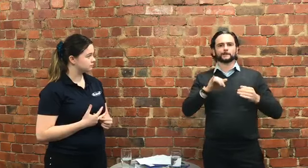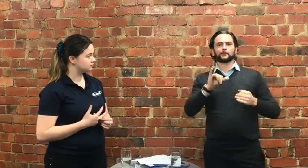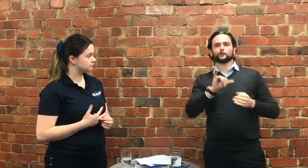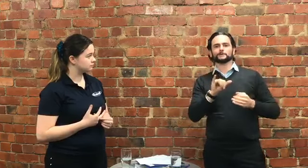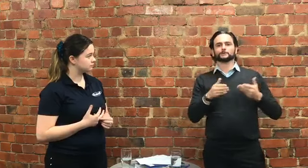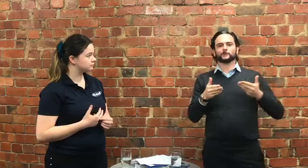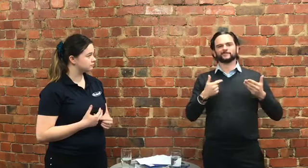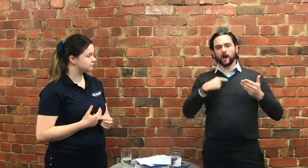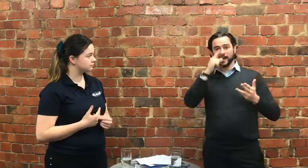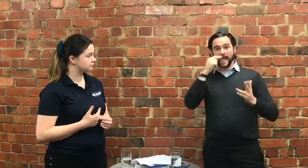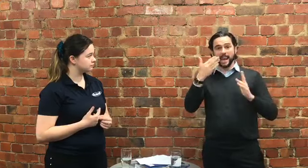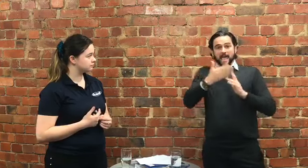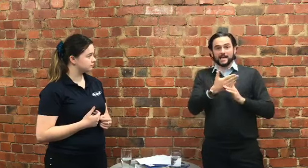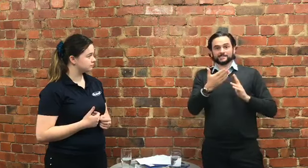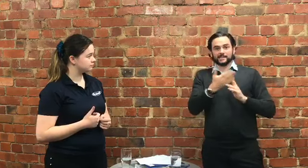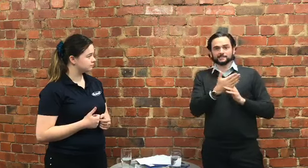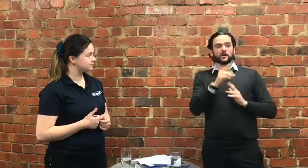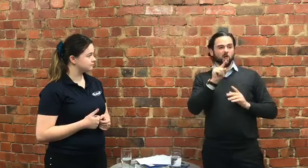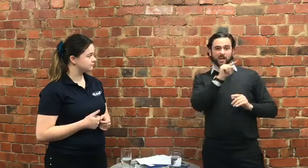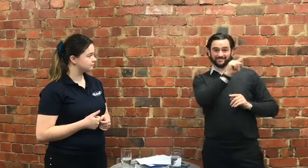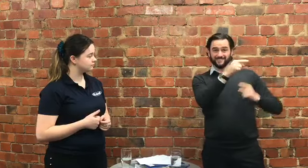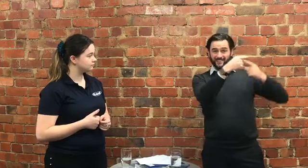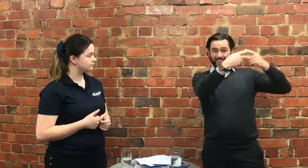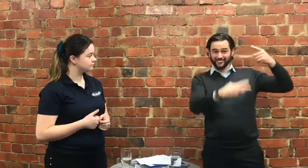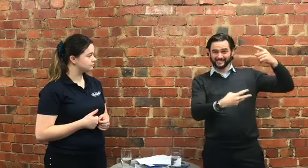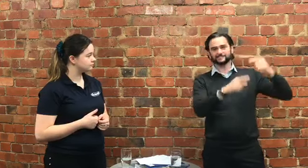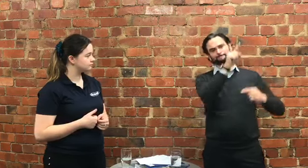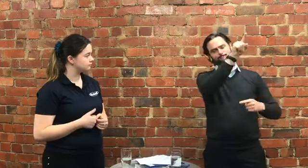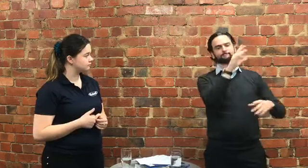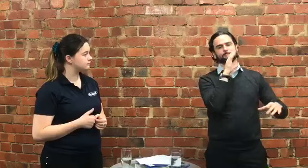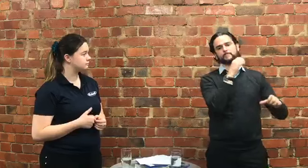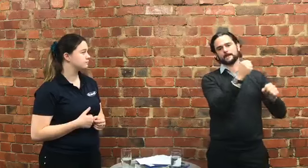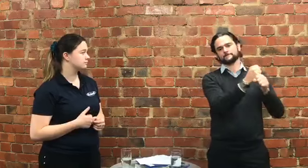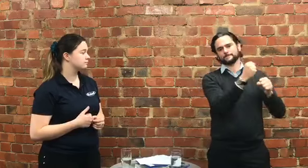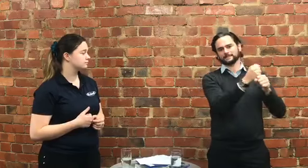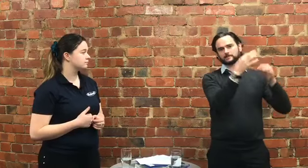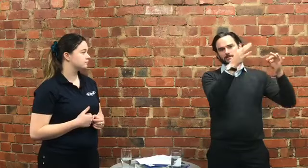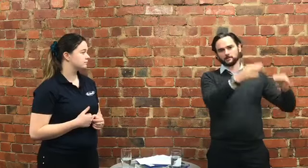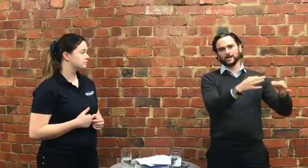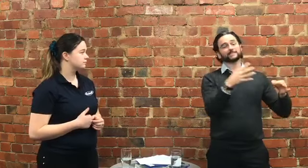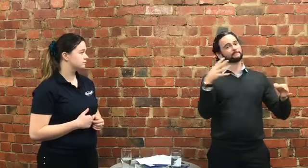And there's a list with that. But, if you're self-managed, you can be more flexible